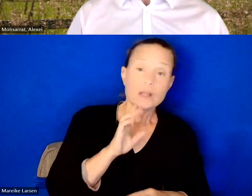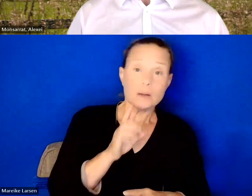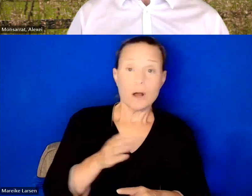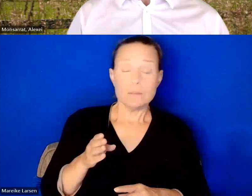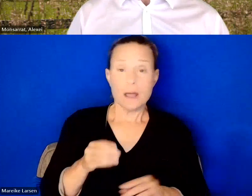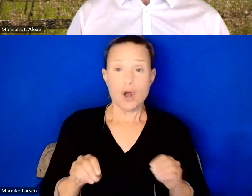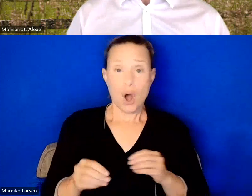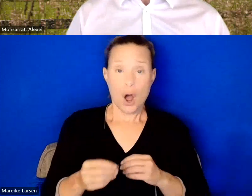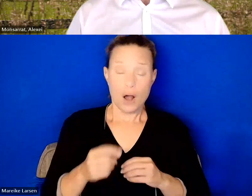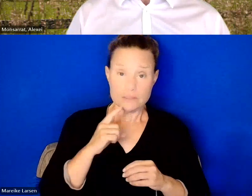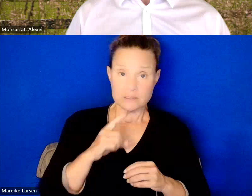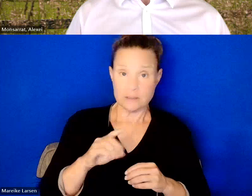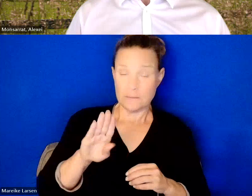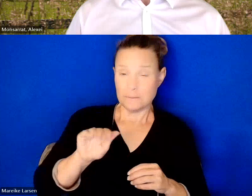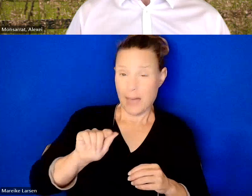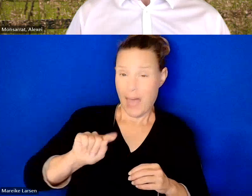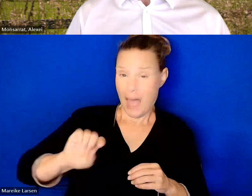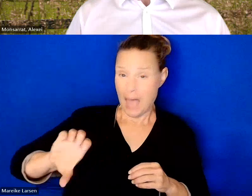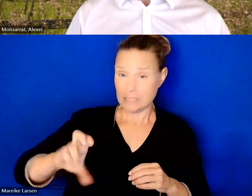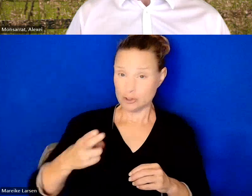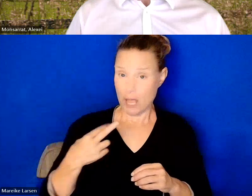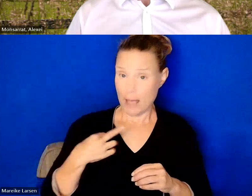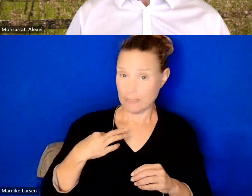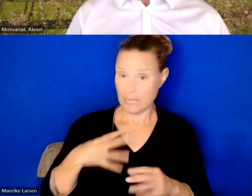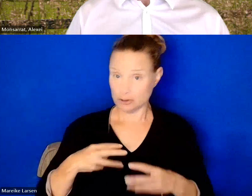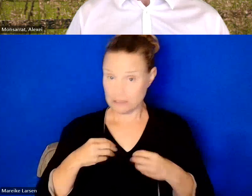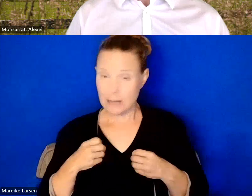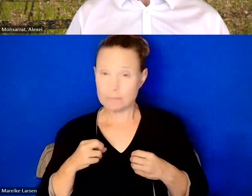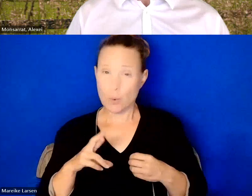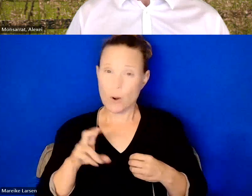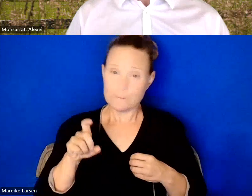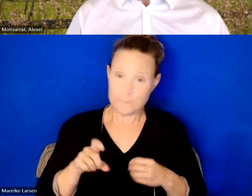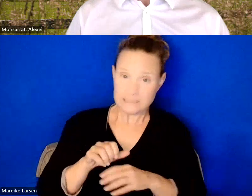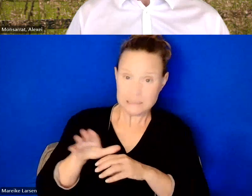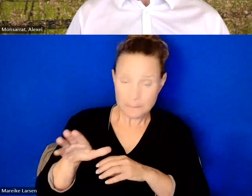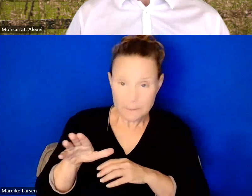batch form from multiple areas or do applicants need to submit one application